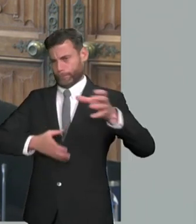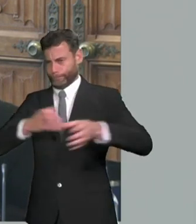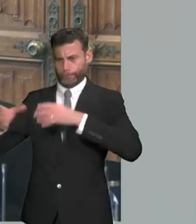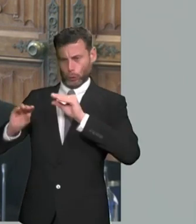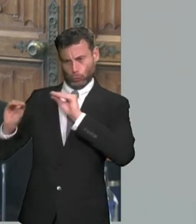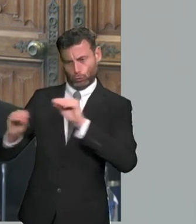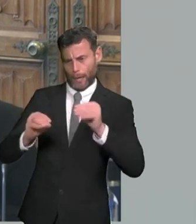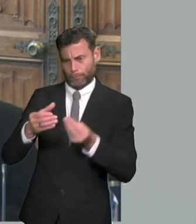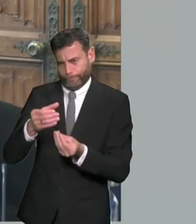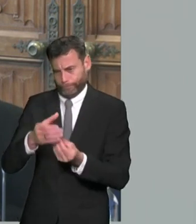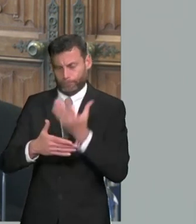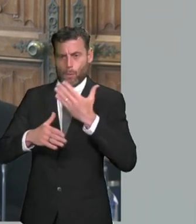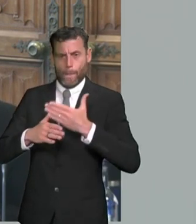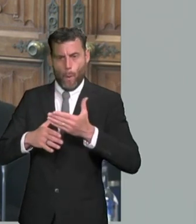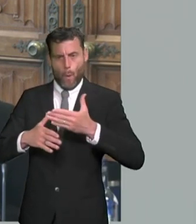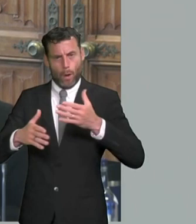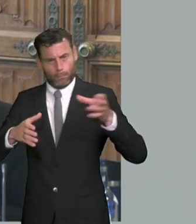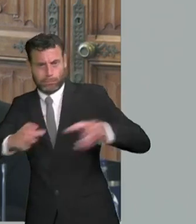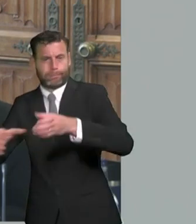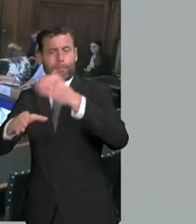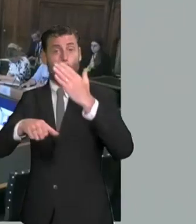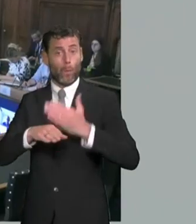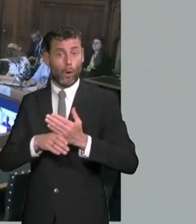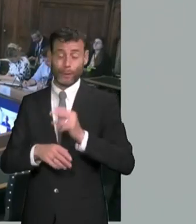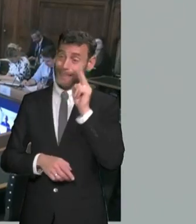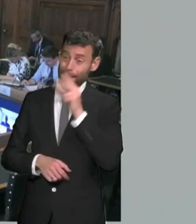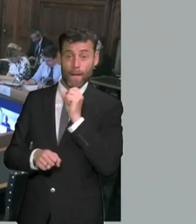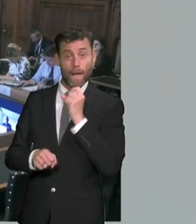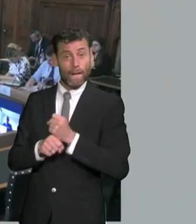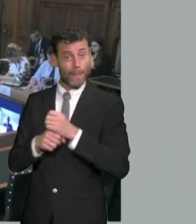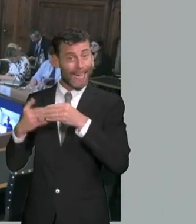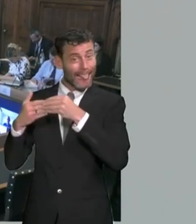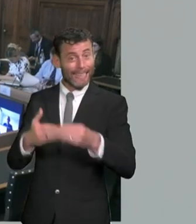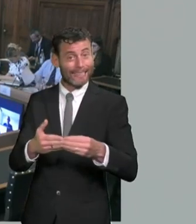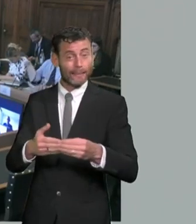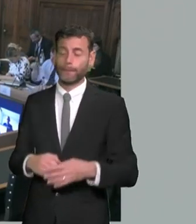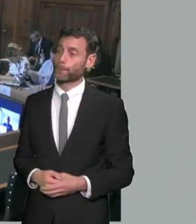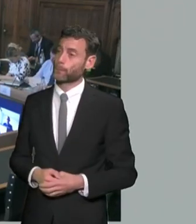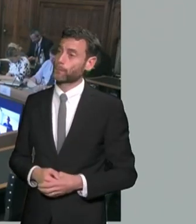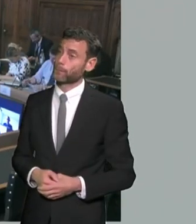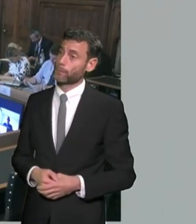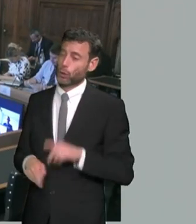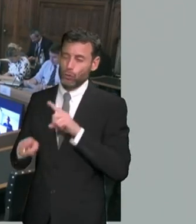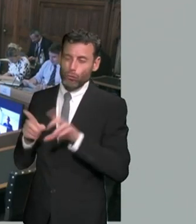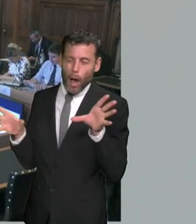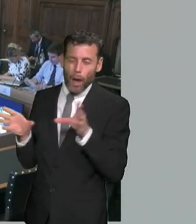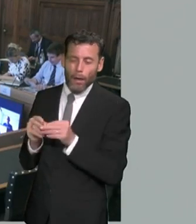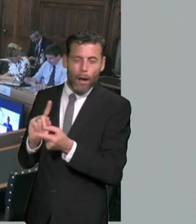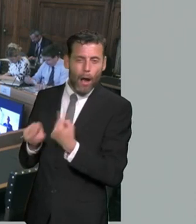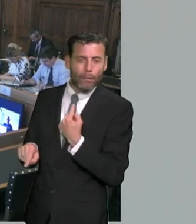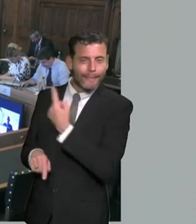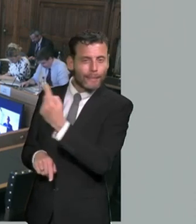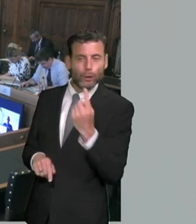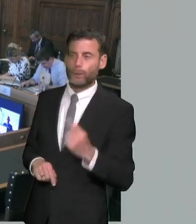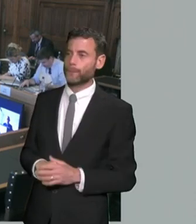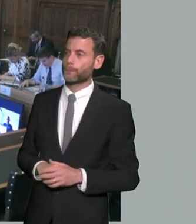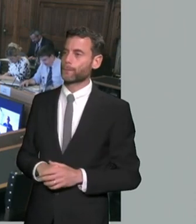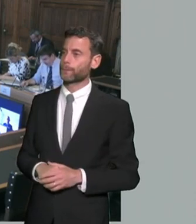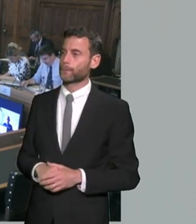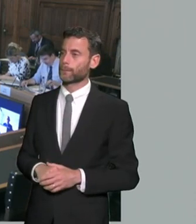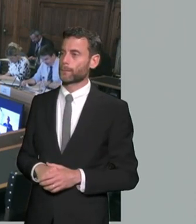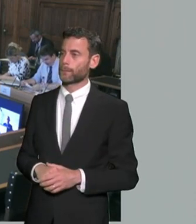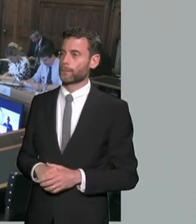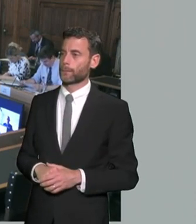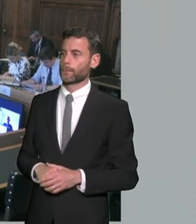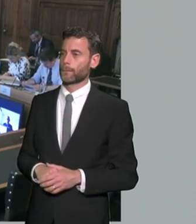um concerns can be addressed very quickly in a nutshell if you can any of you anyone i'm not sure